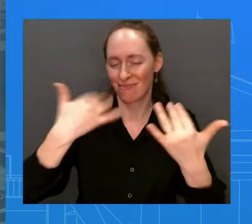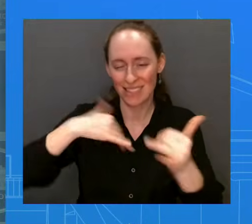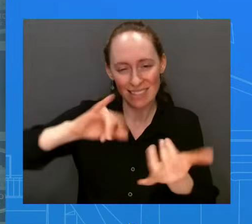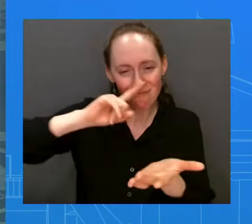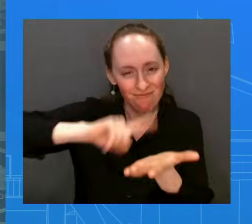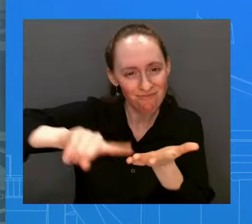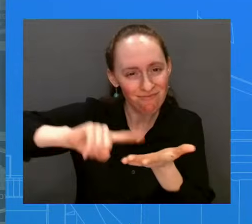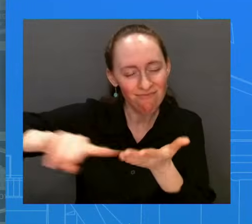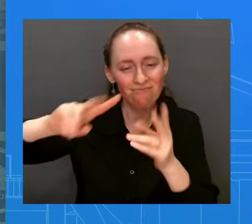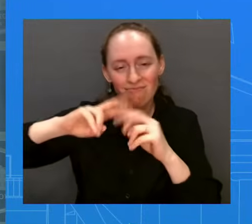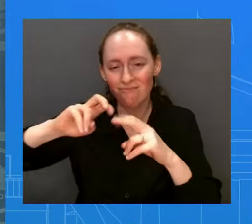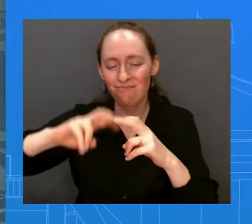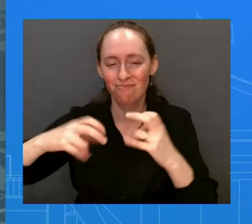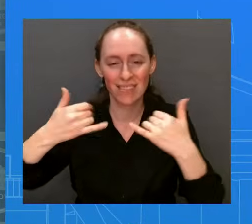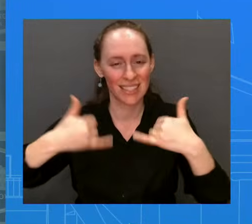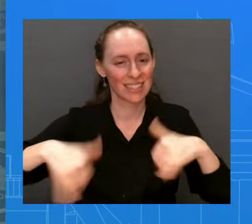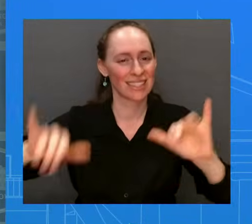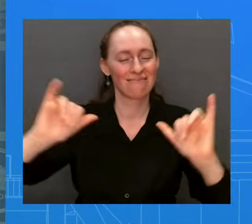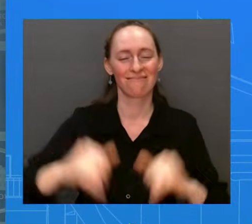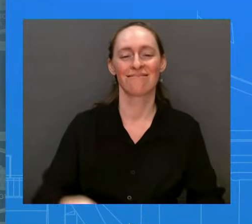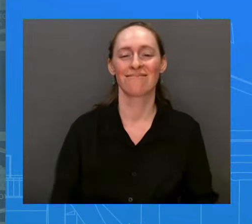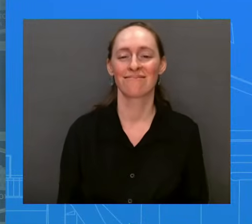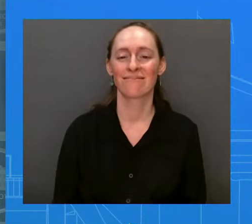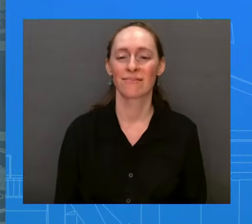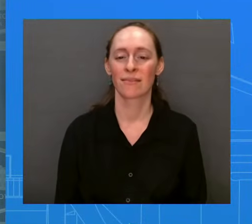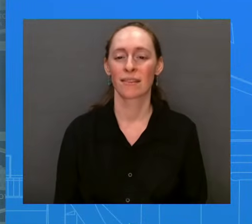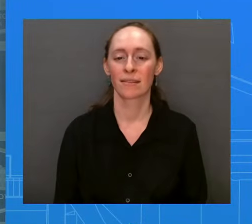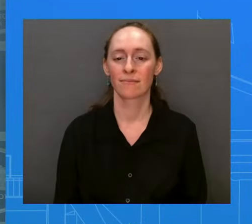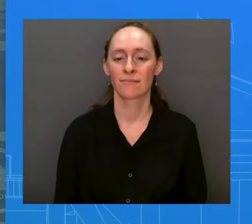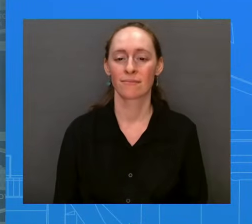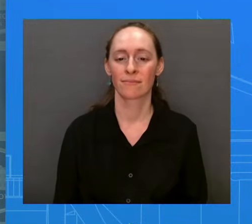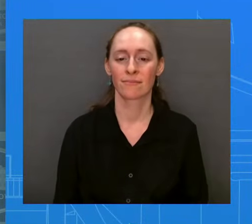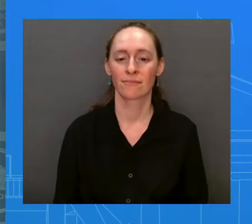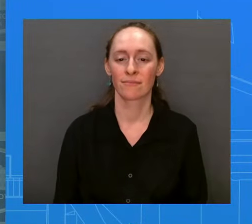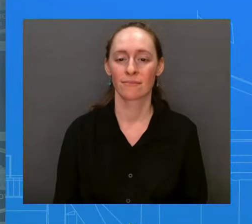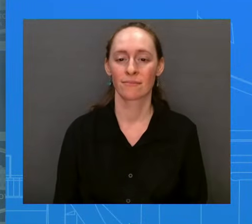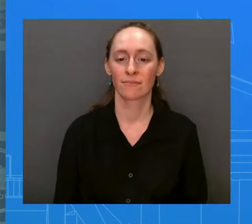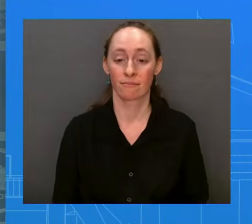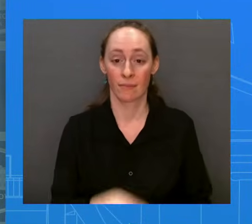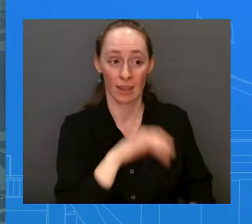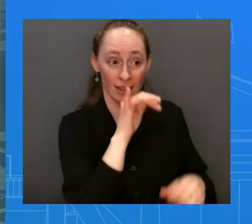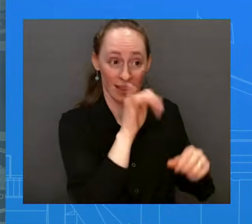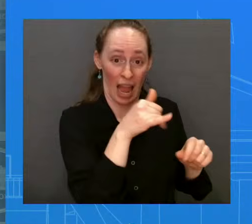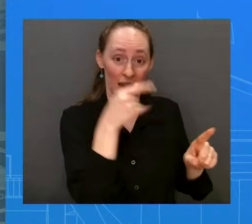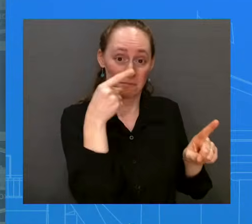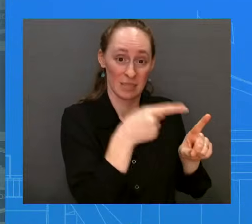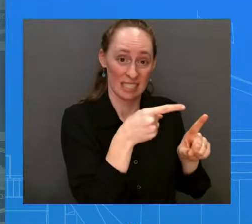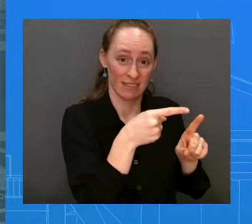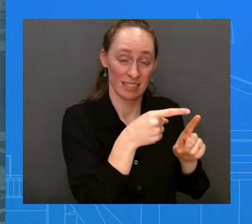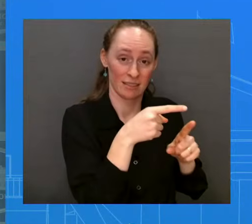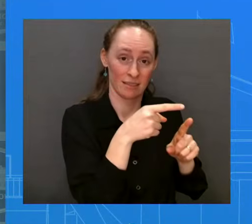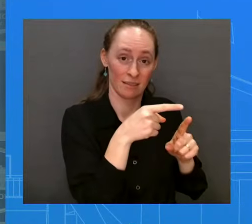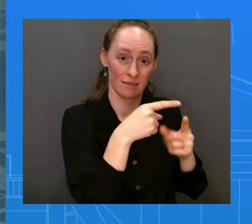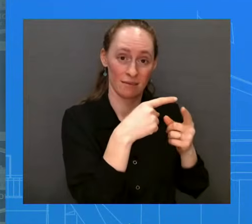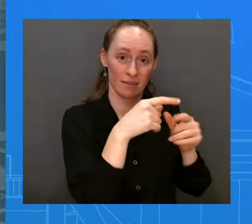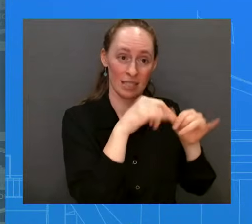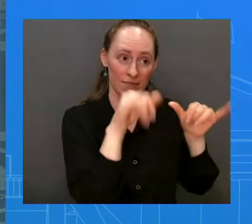that that system was designed to surveil, that that was an intelligence asset. I'll leave it there. Ms. Jean-Pierre: Go ahead, Kelly O.